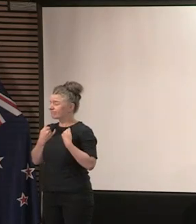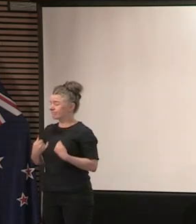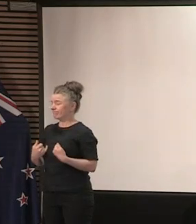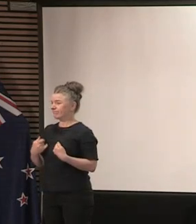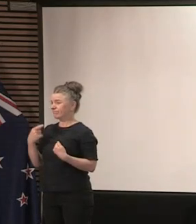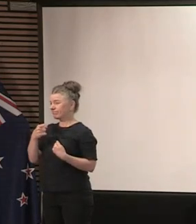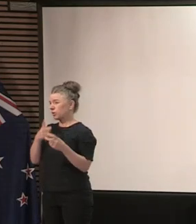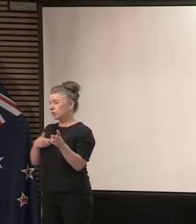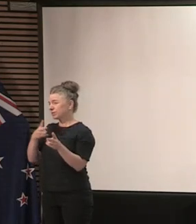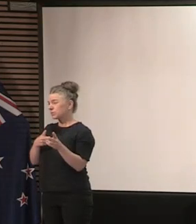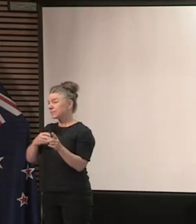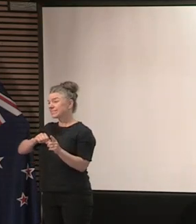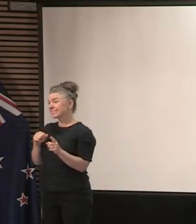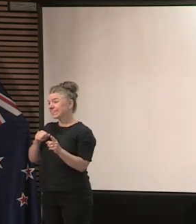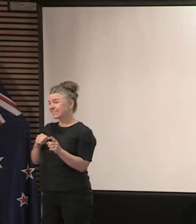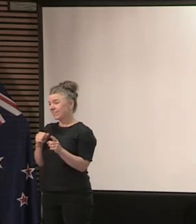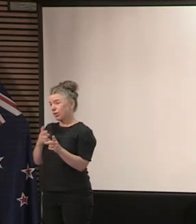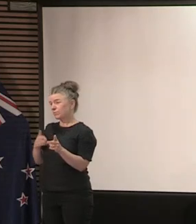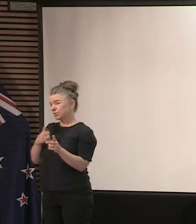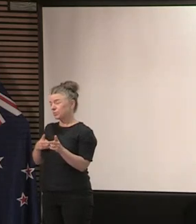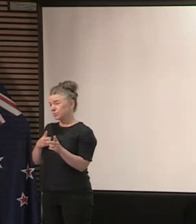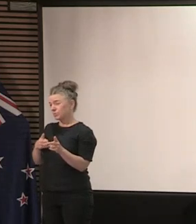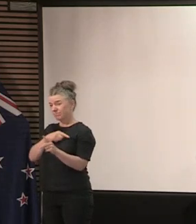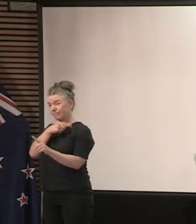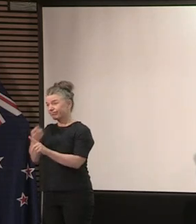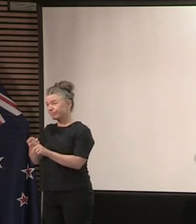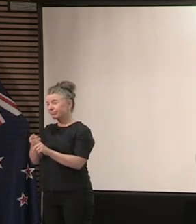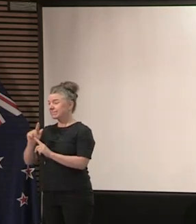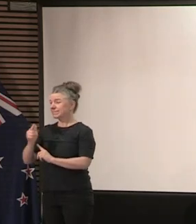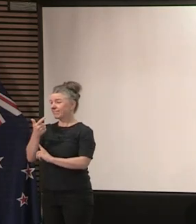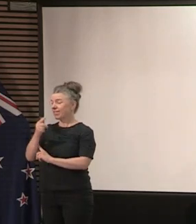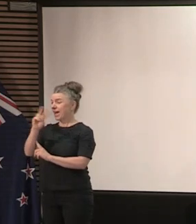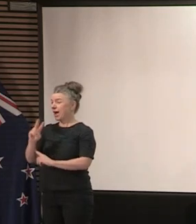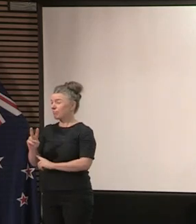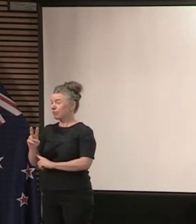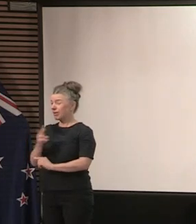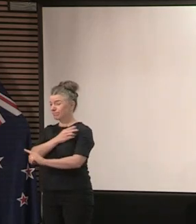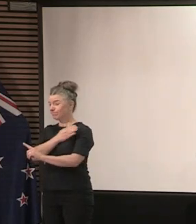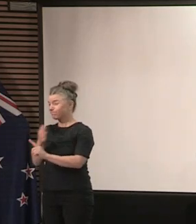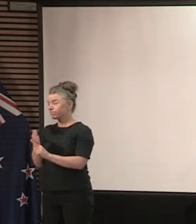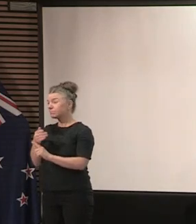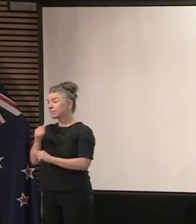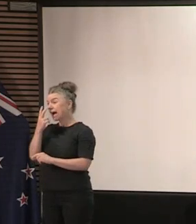infection. A patient has died who has been very unwell and